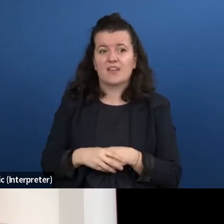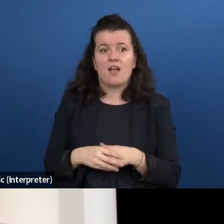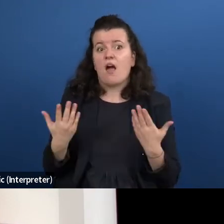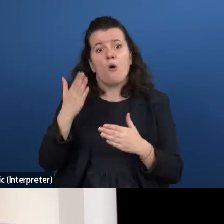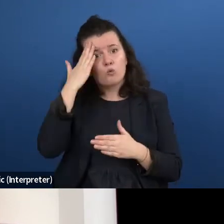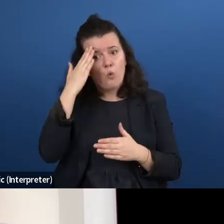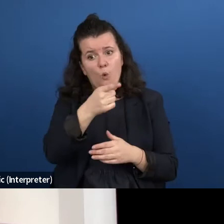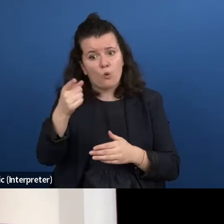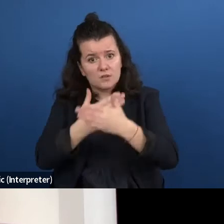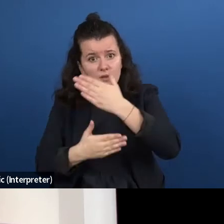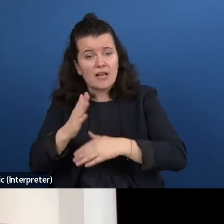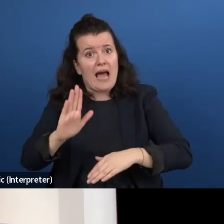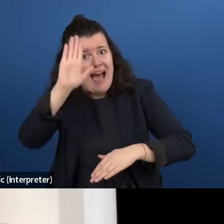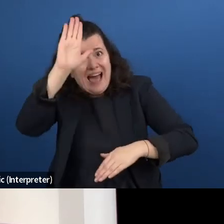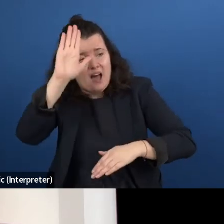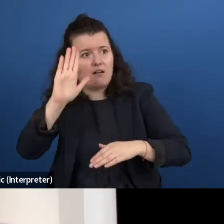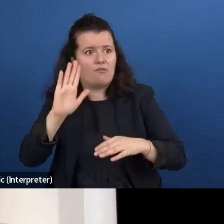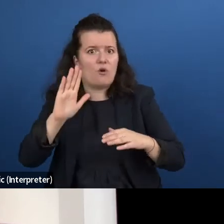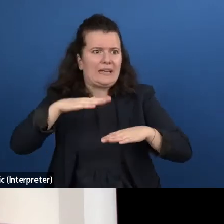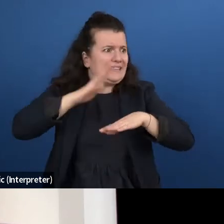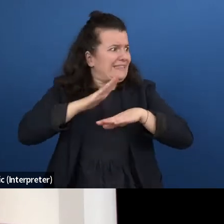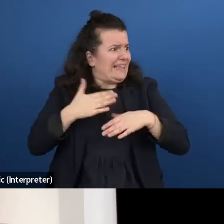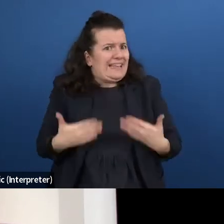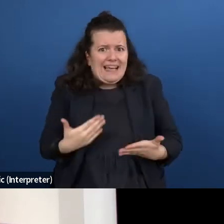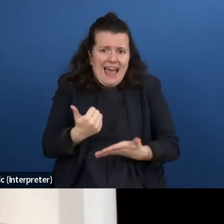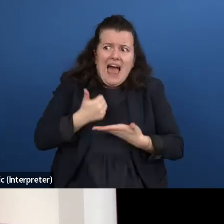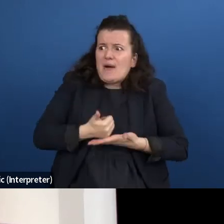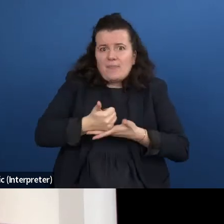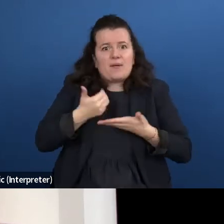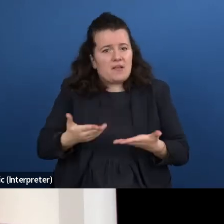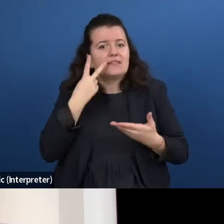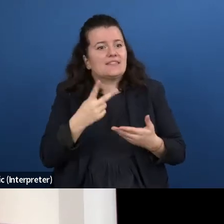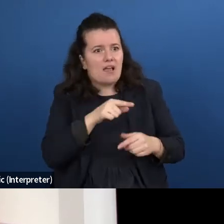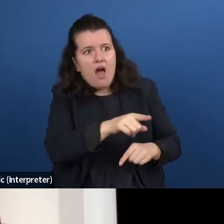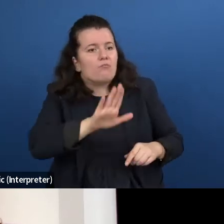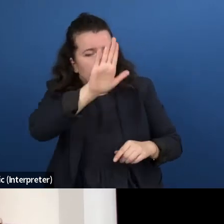Many women victims of trafficking are sent